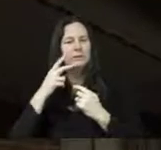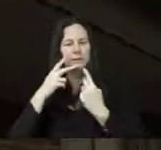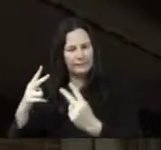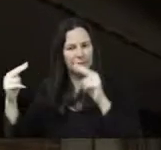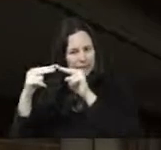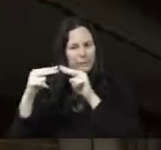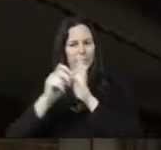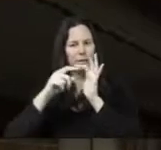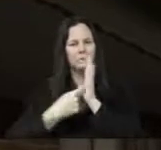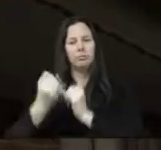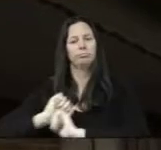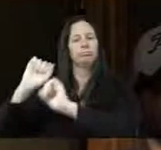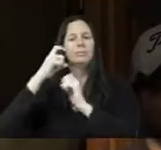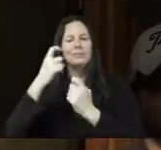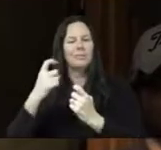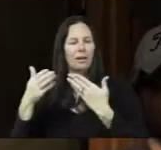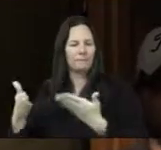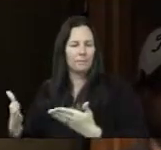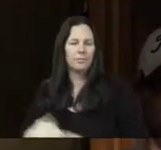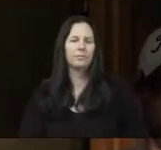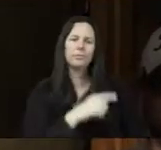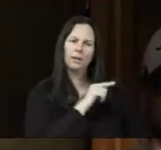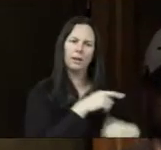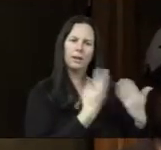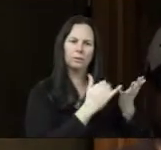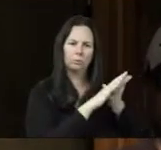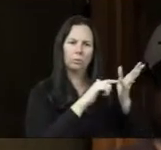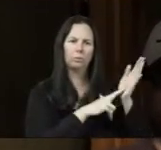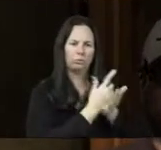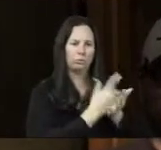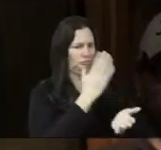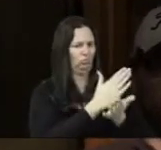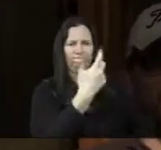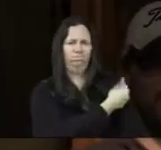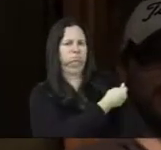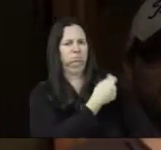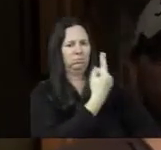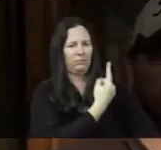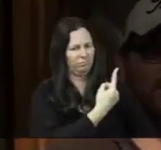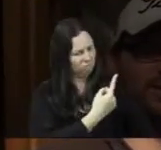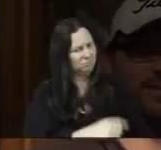He gave Shaun a bit of grief. He was going to stab him with his needle today. Oh, really? -Stab him in the knee, yeah.